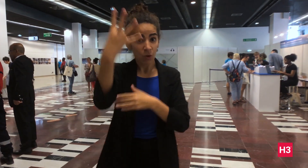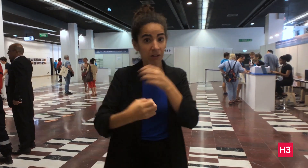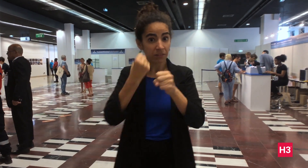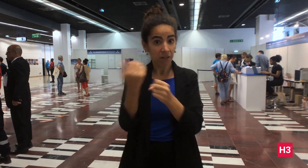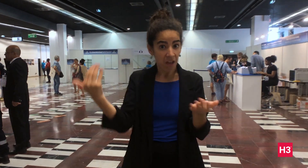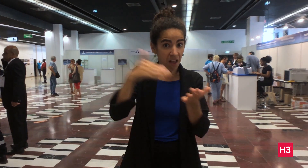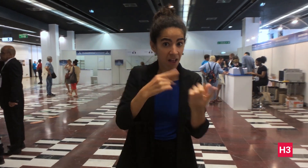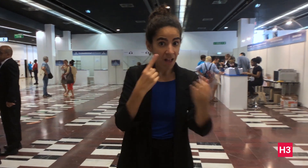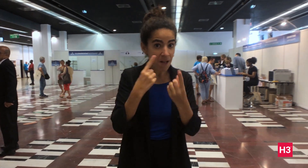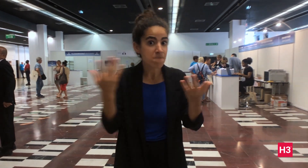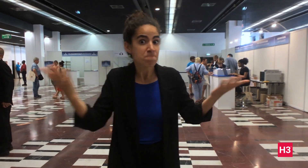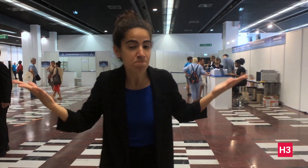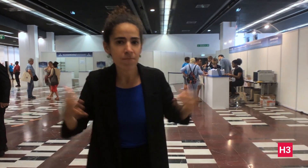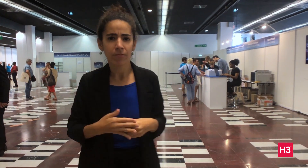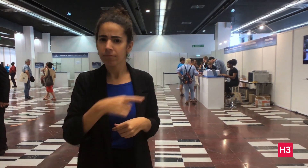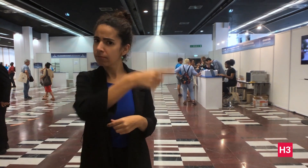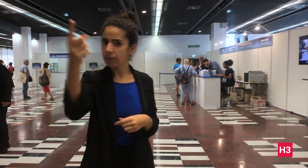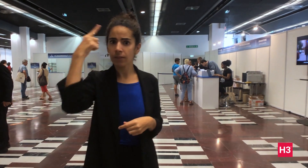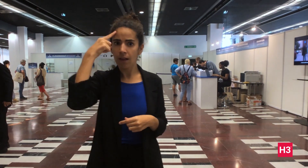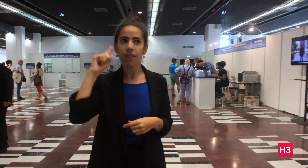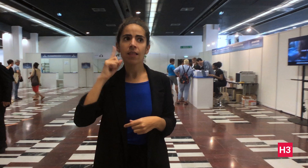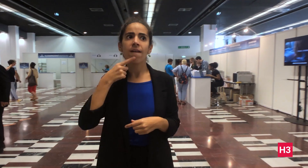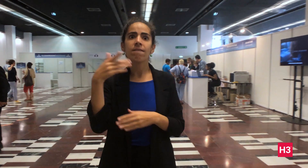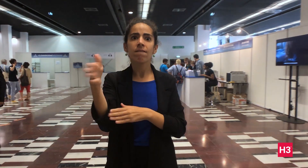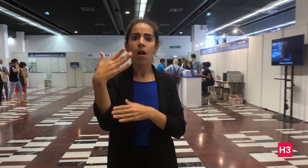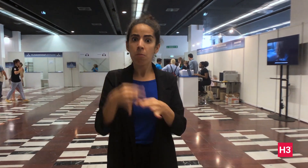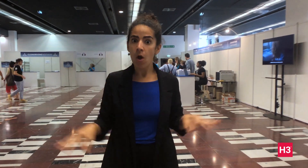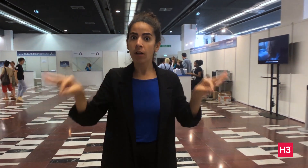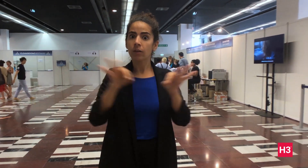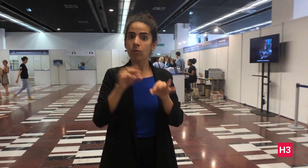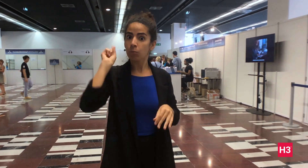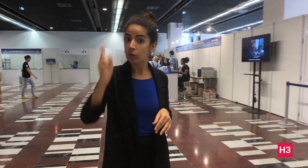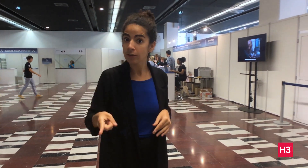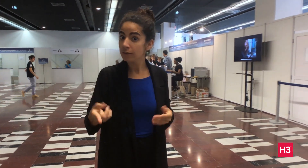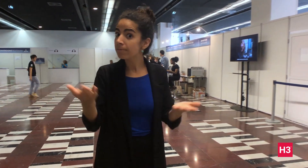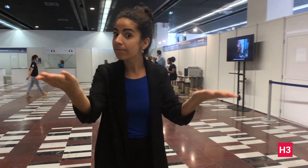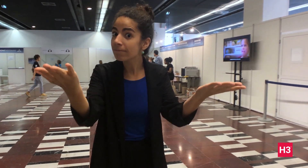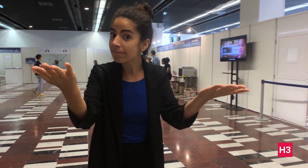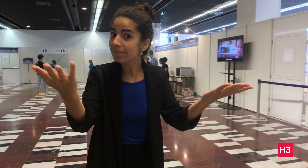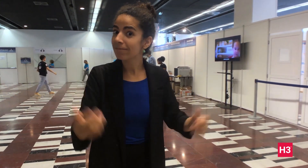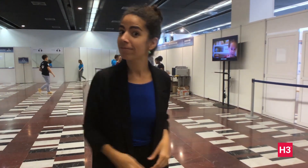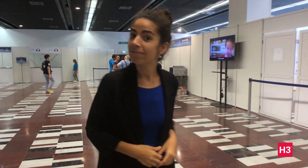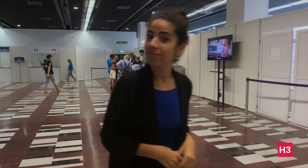Will they discuss it again in four years? Do you think that the Deaf Flag is important?